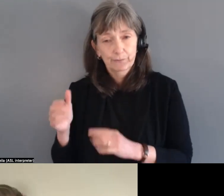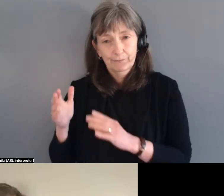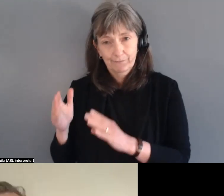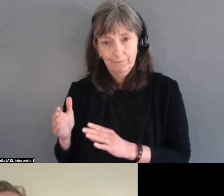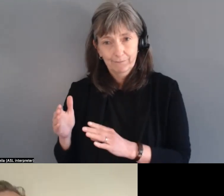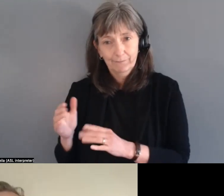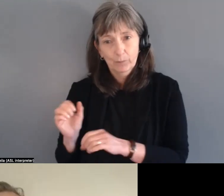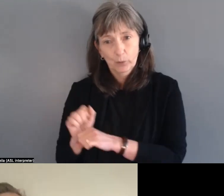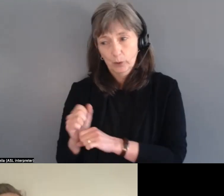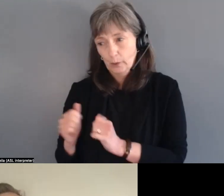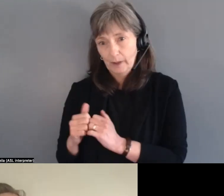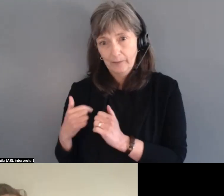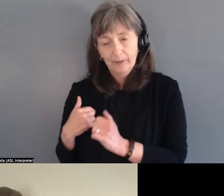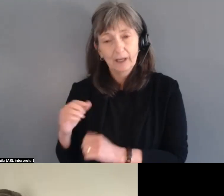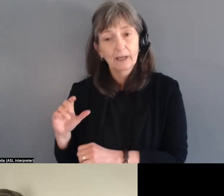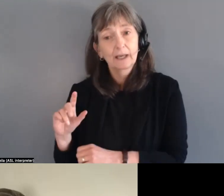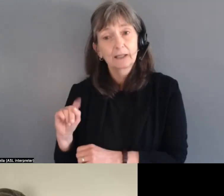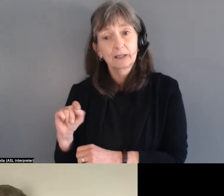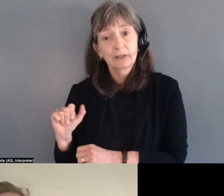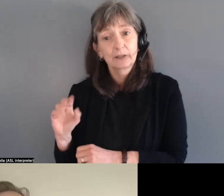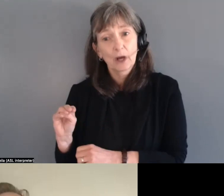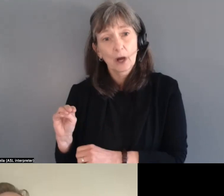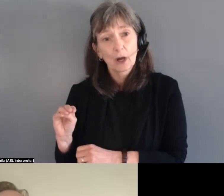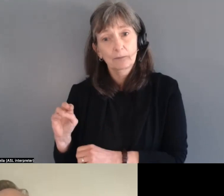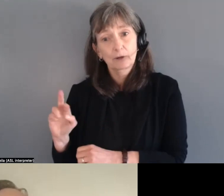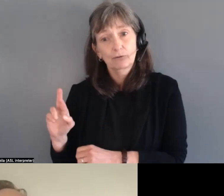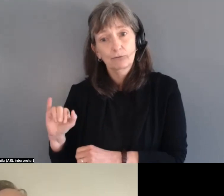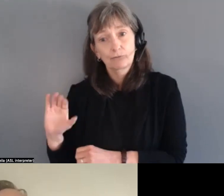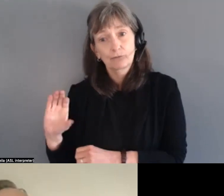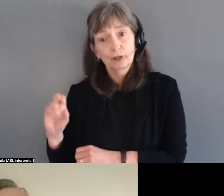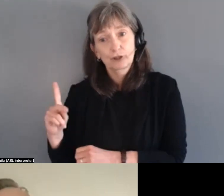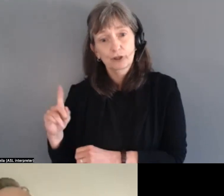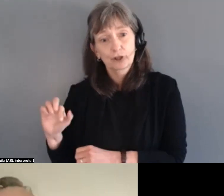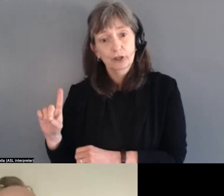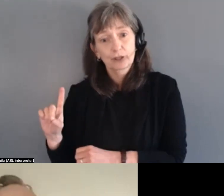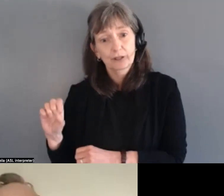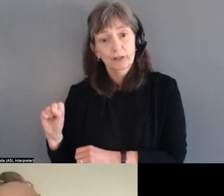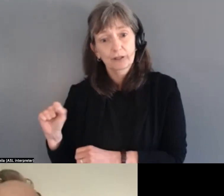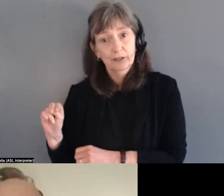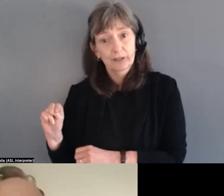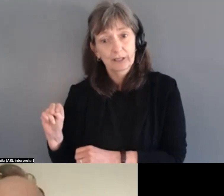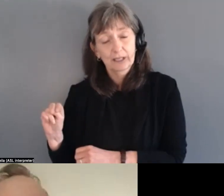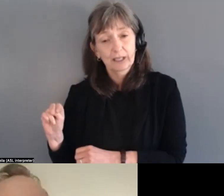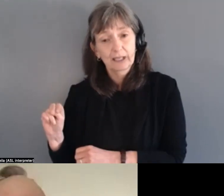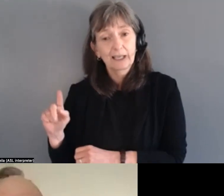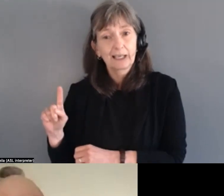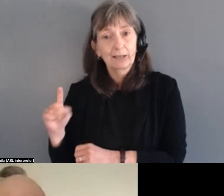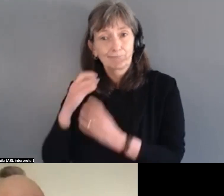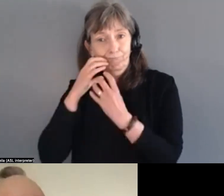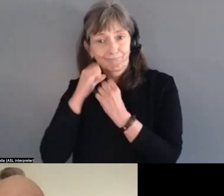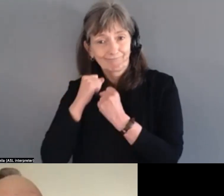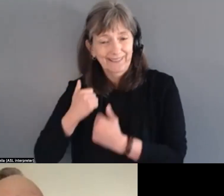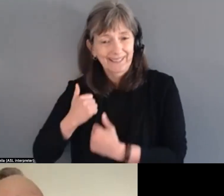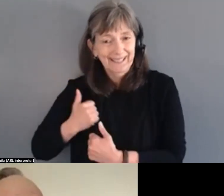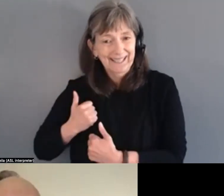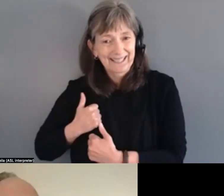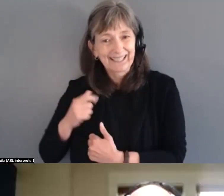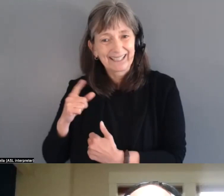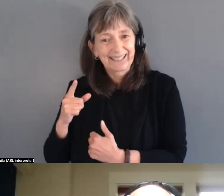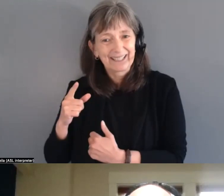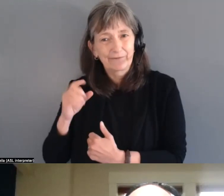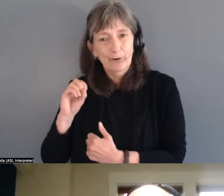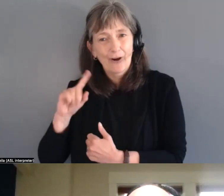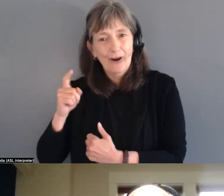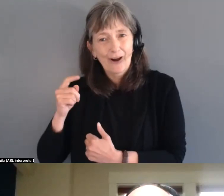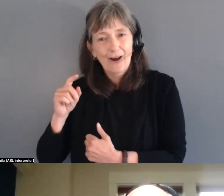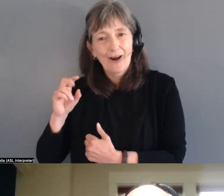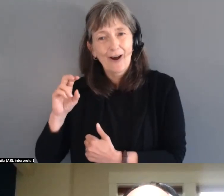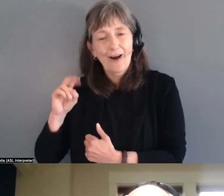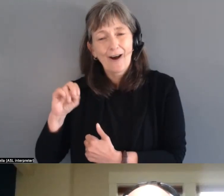He's BookNet's bibliographic manager and Canada's national Treasurer for ONIX data. And so,